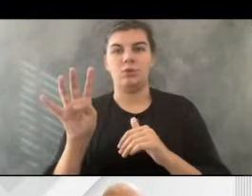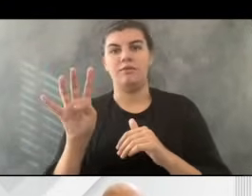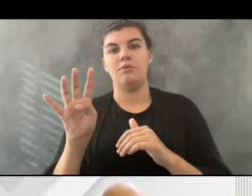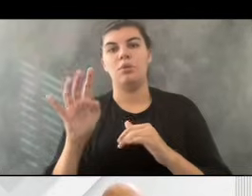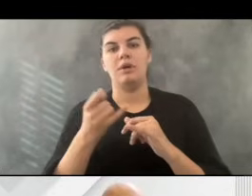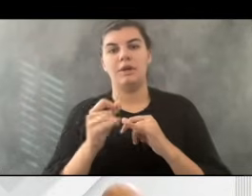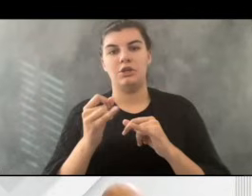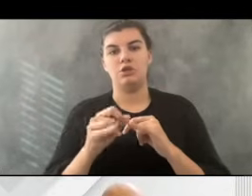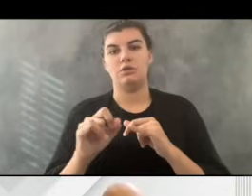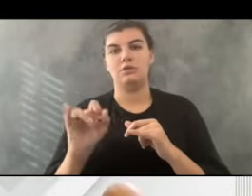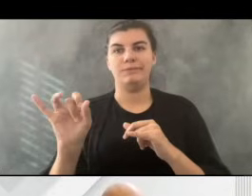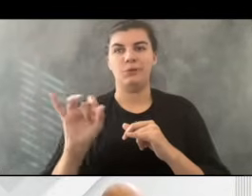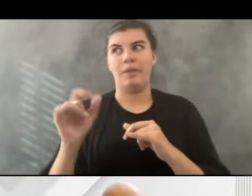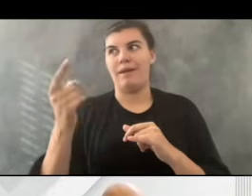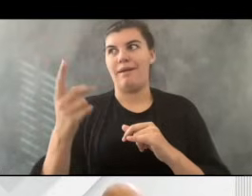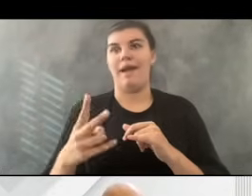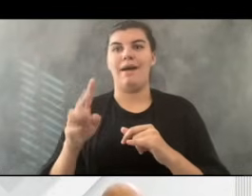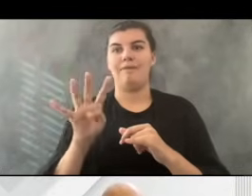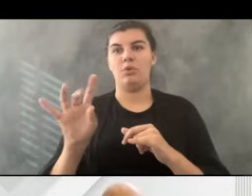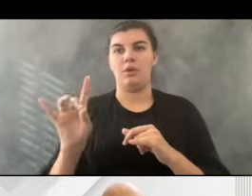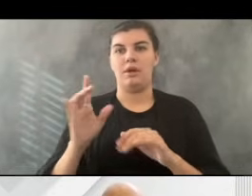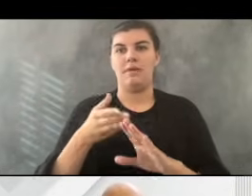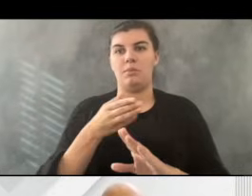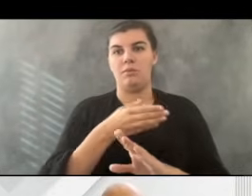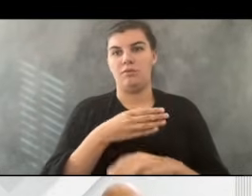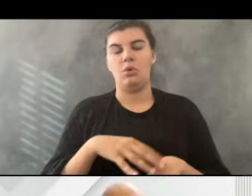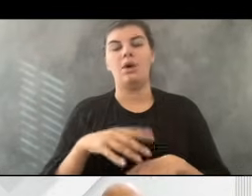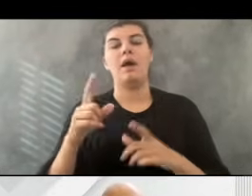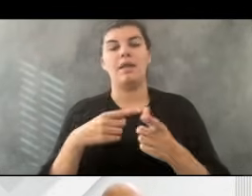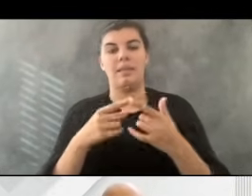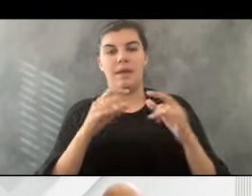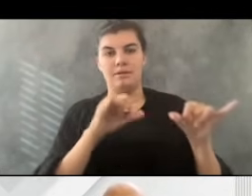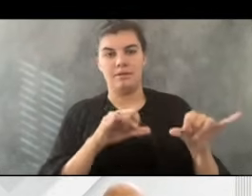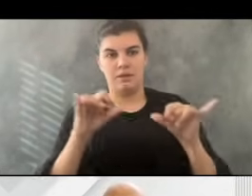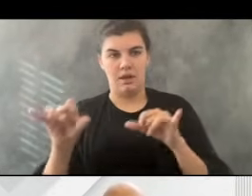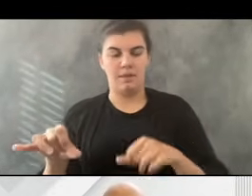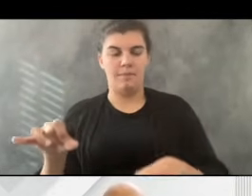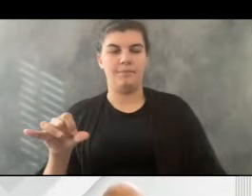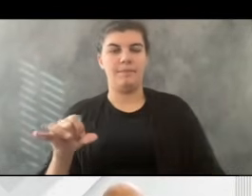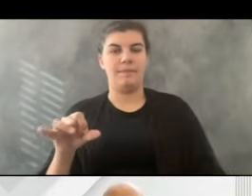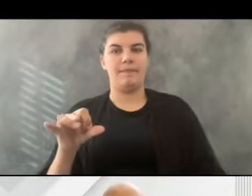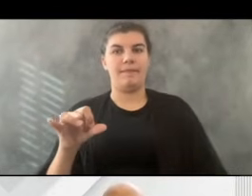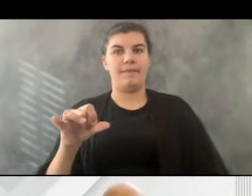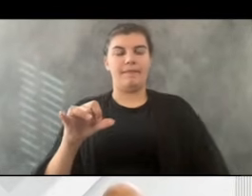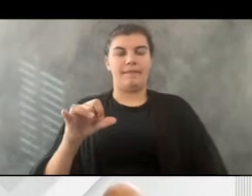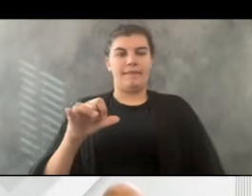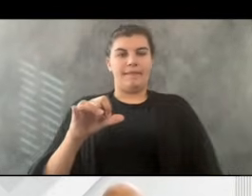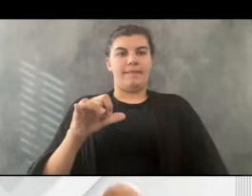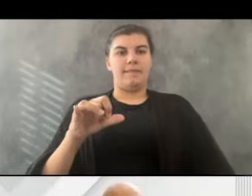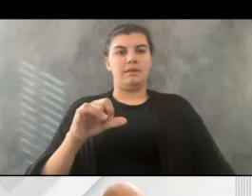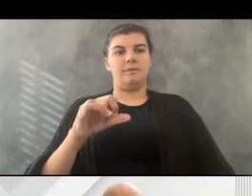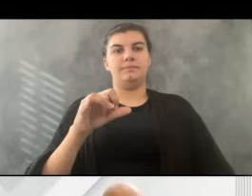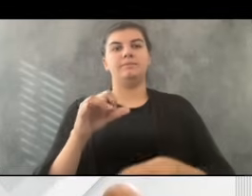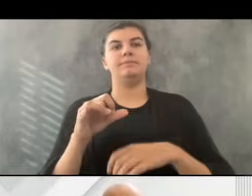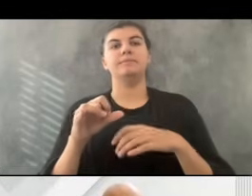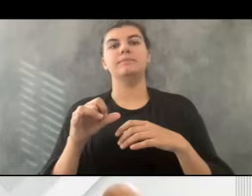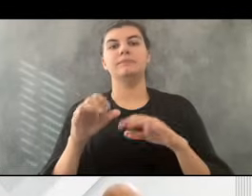half of the 48. And then the same thing happens with the confined clear floor space on a parallel